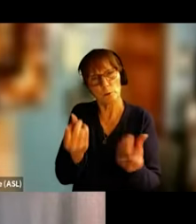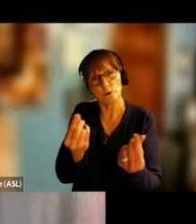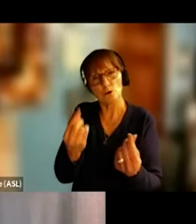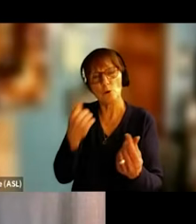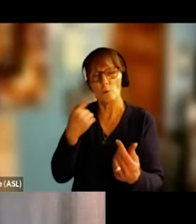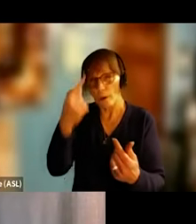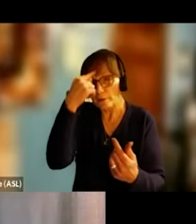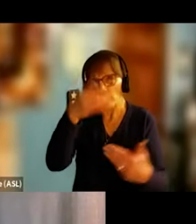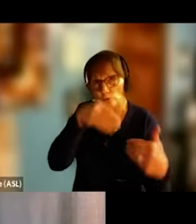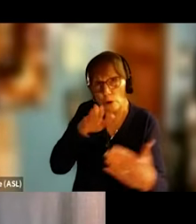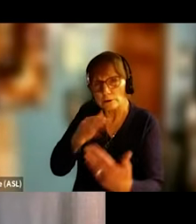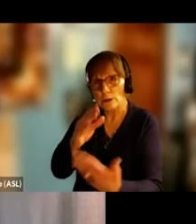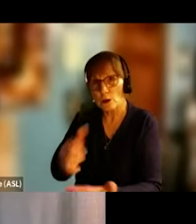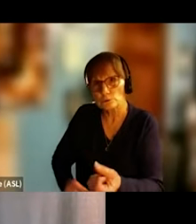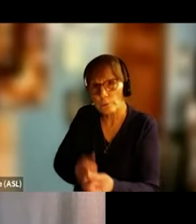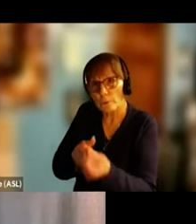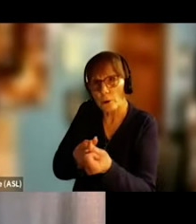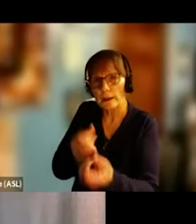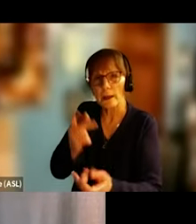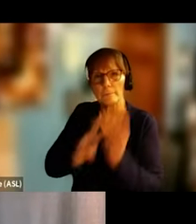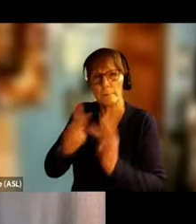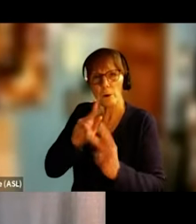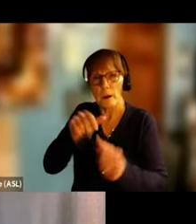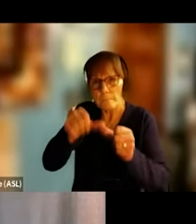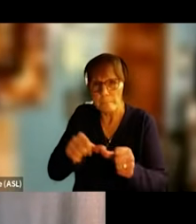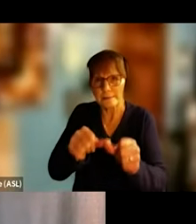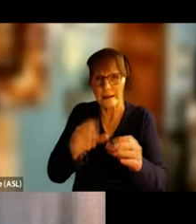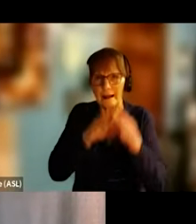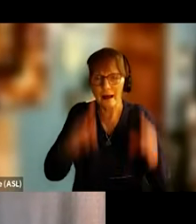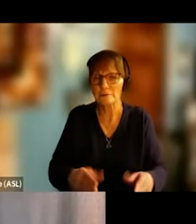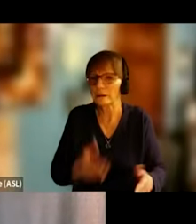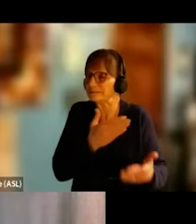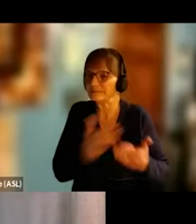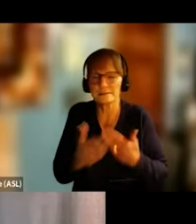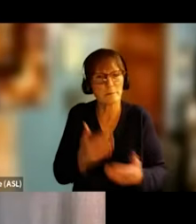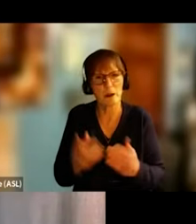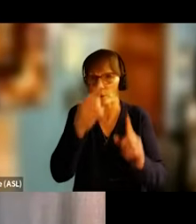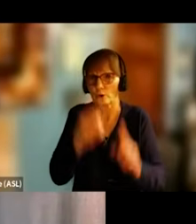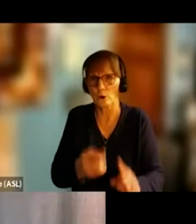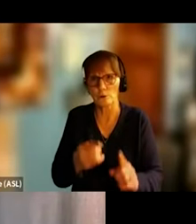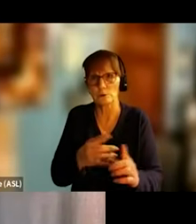of supporting folks maintaining housing regardless of where their goals are around their substance use.